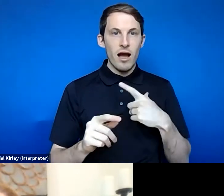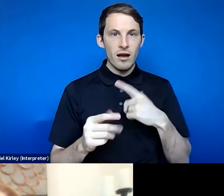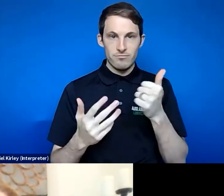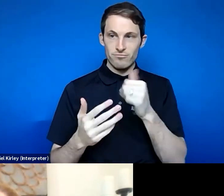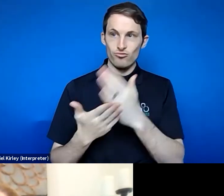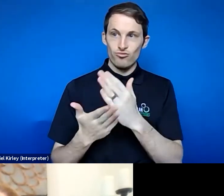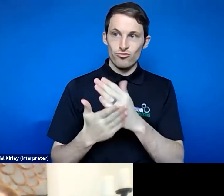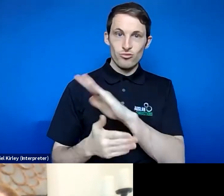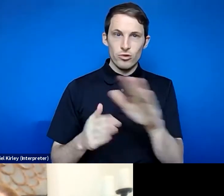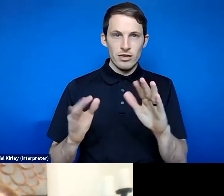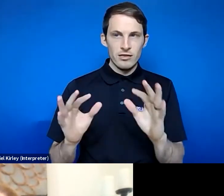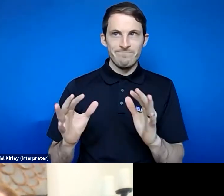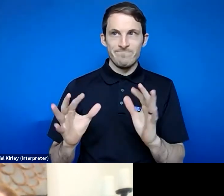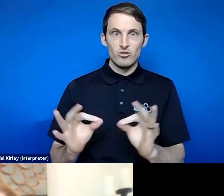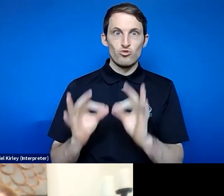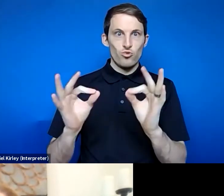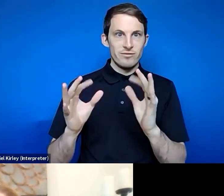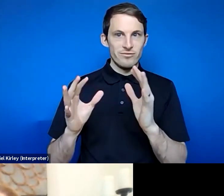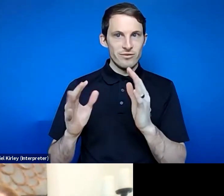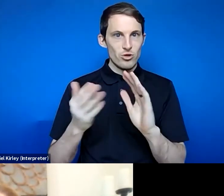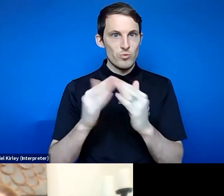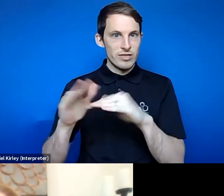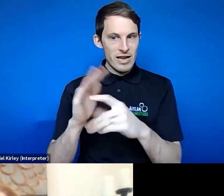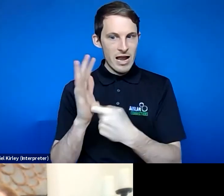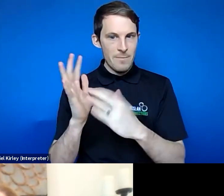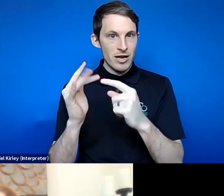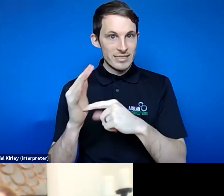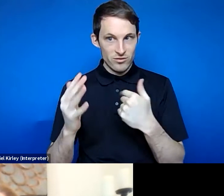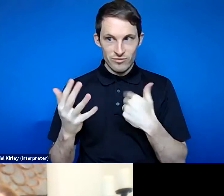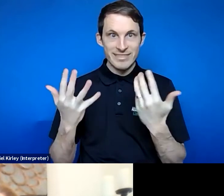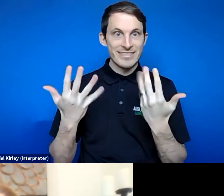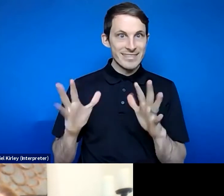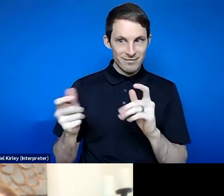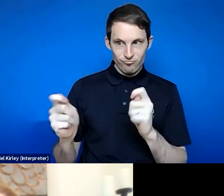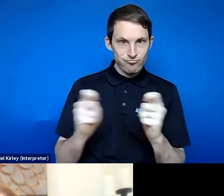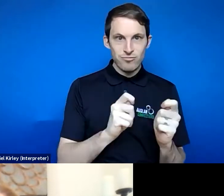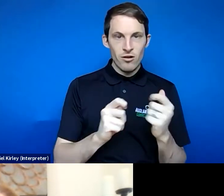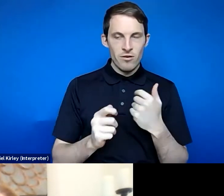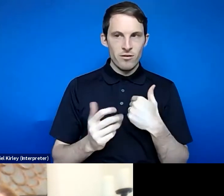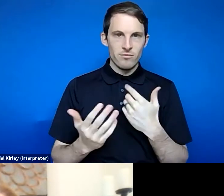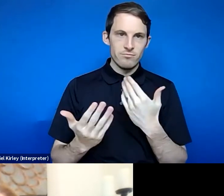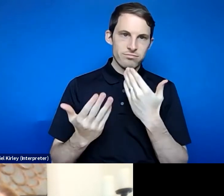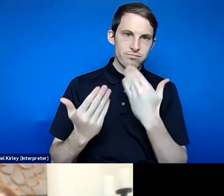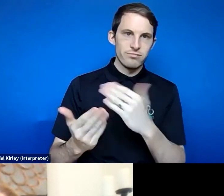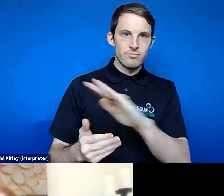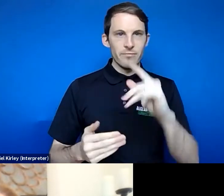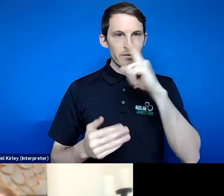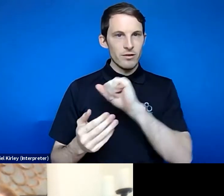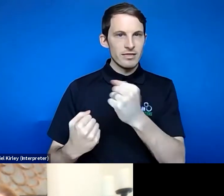RMIT we did it and I'll be forever grateful for our people and their support in 2020.